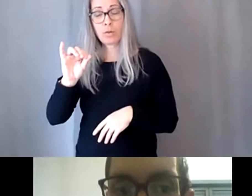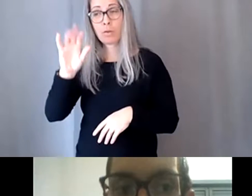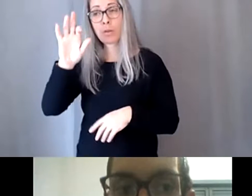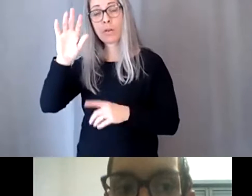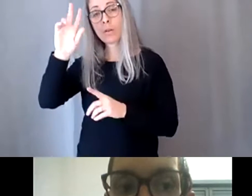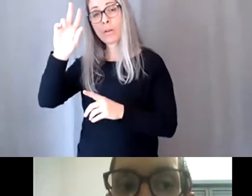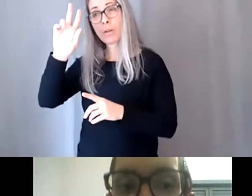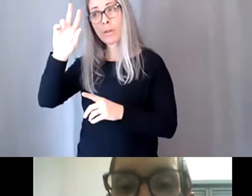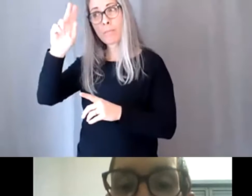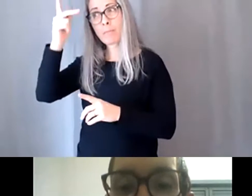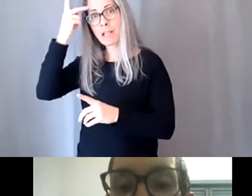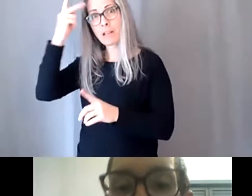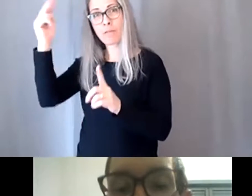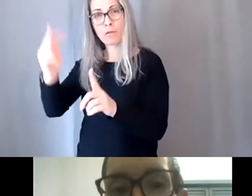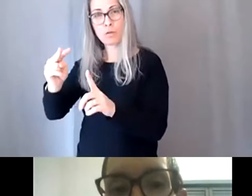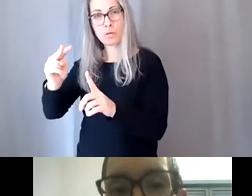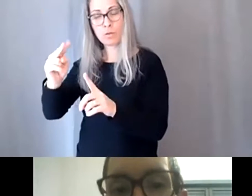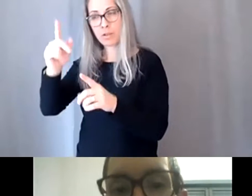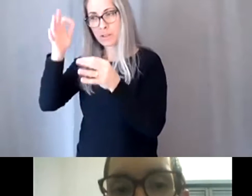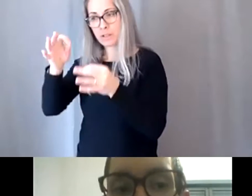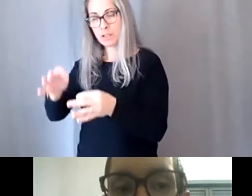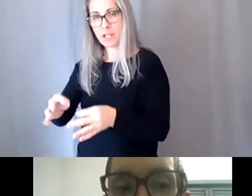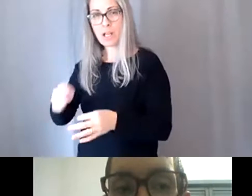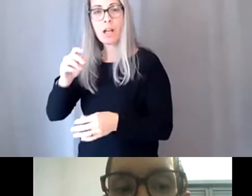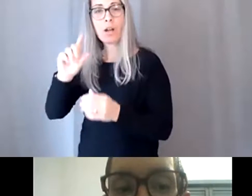access to so people with nursing care have sort of